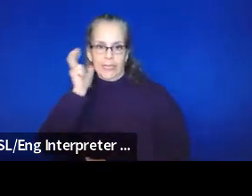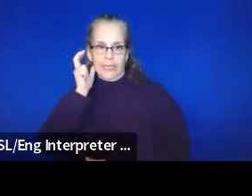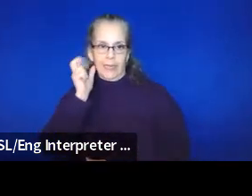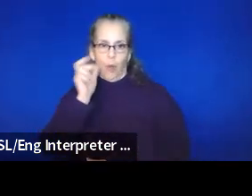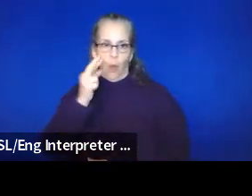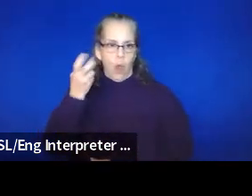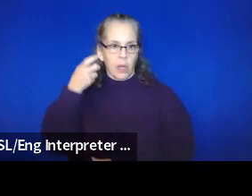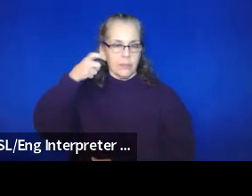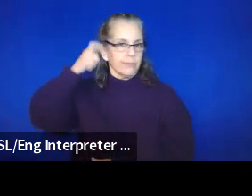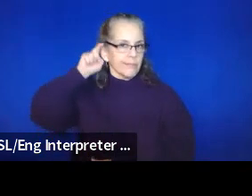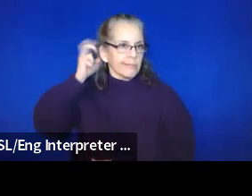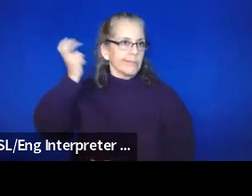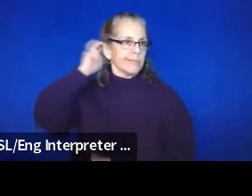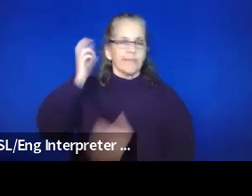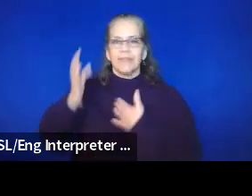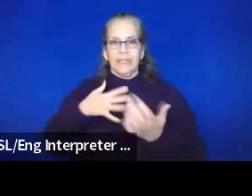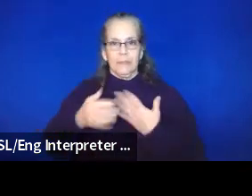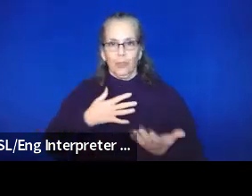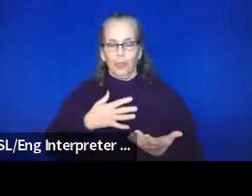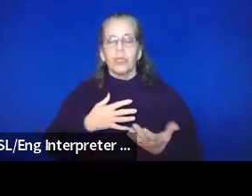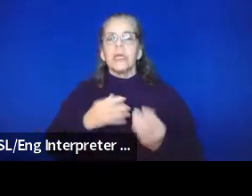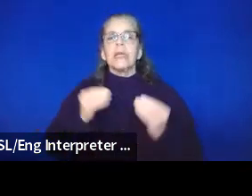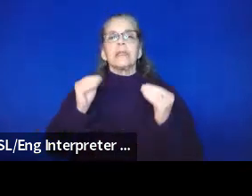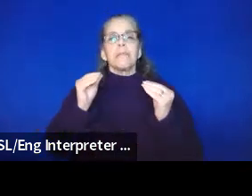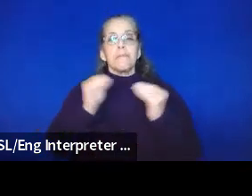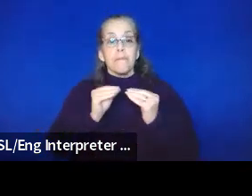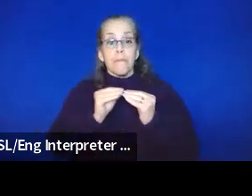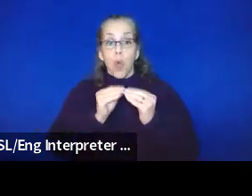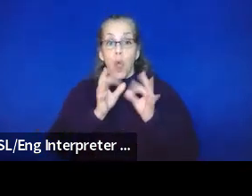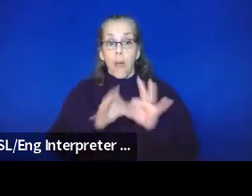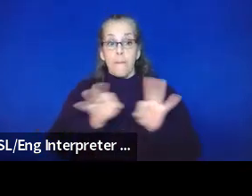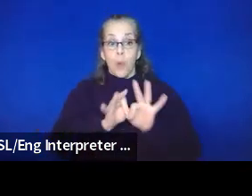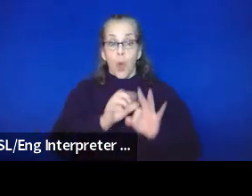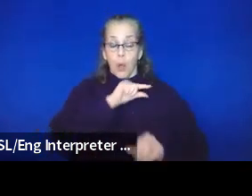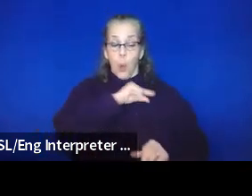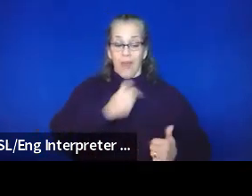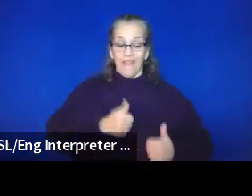It has much more to do with other factors that we really don't understand just yet.